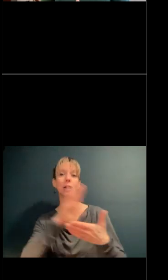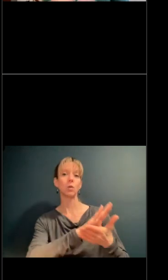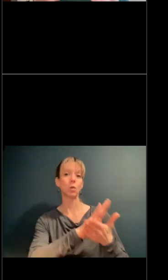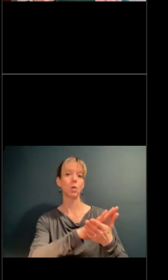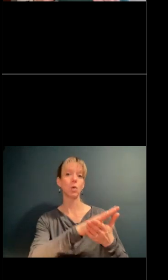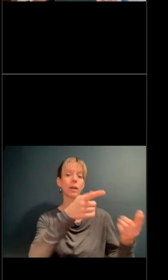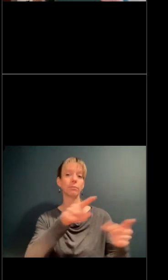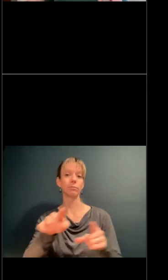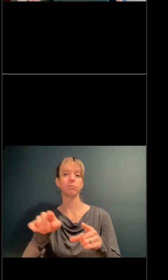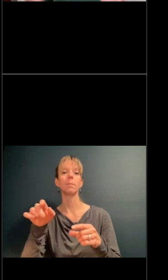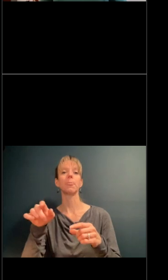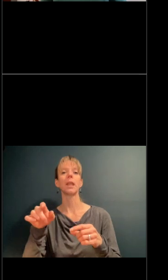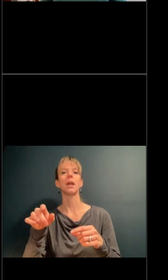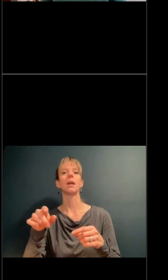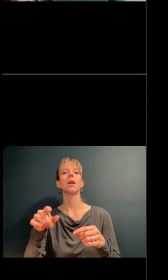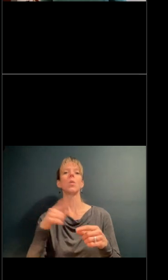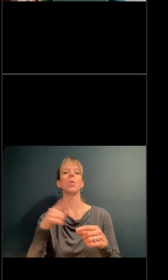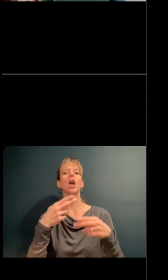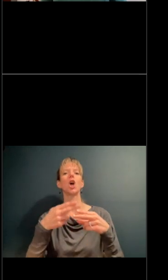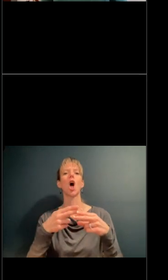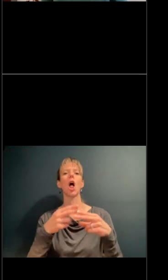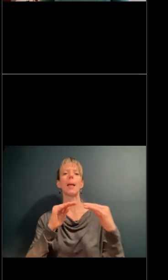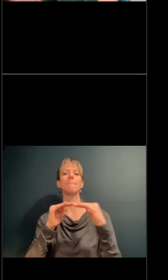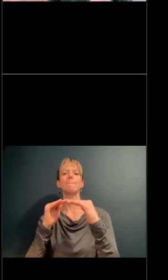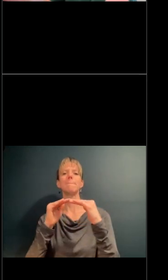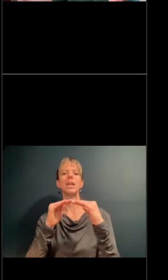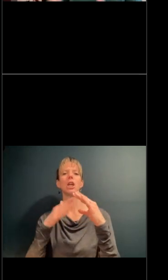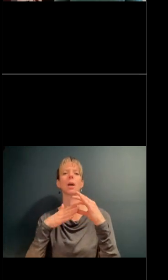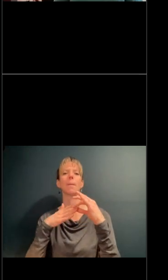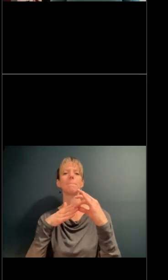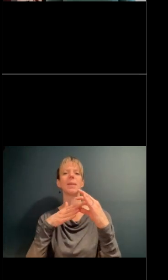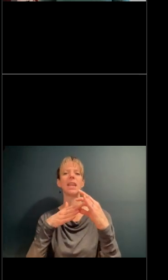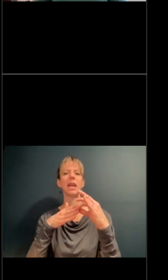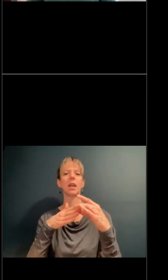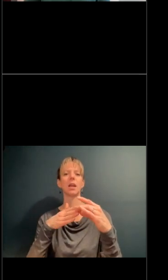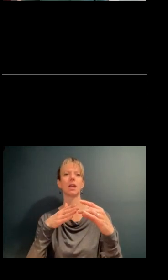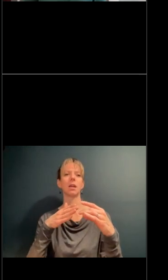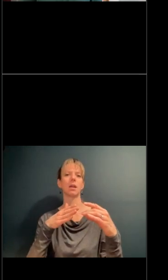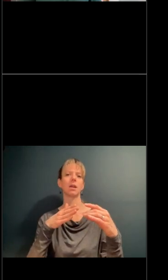We call these peer-mediated approaches, you can see some names at the bottom of the screen